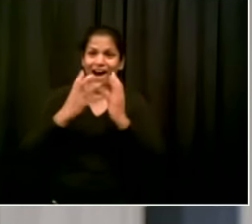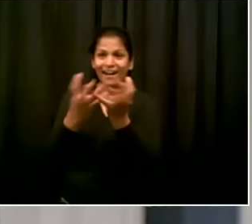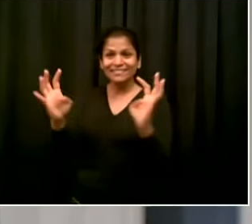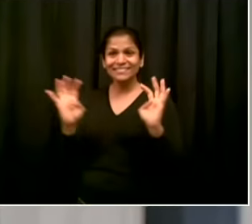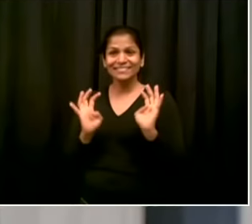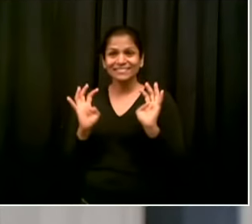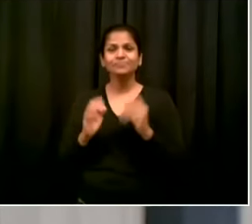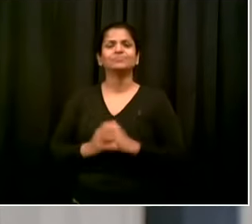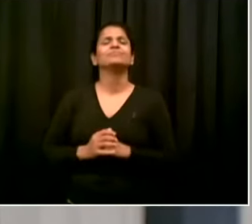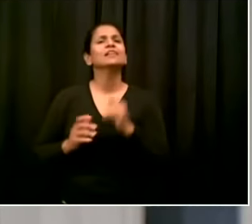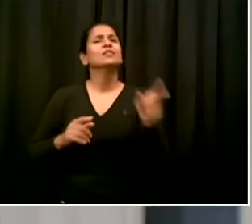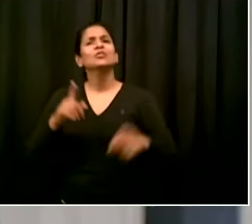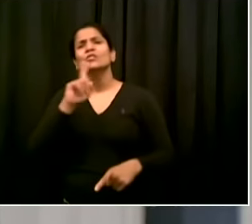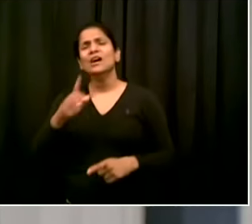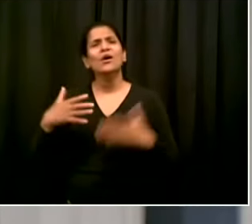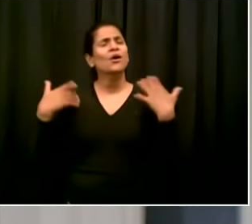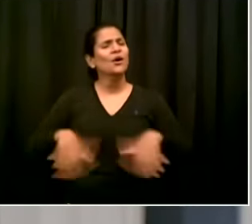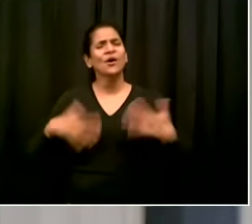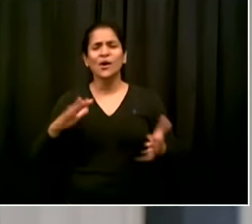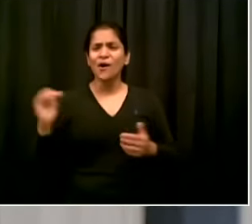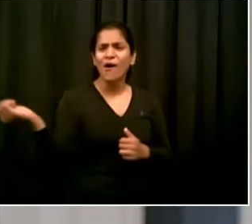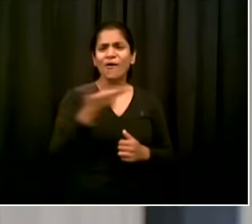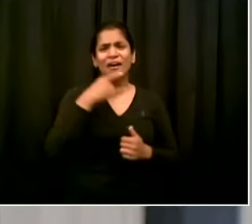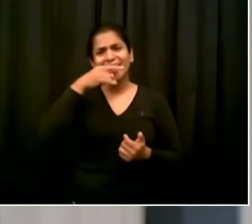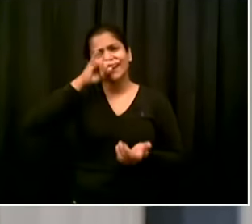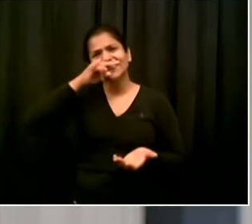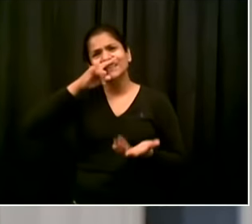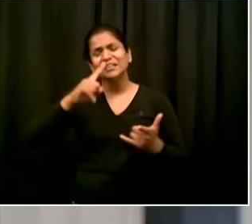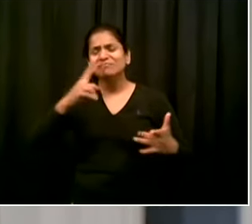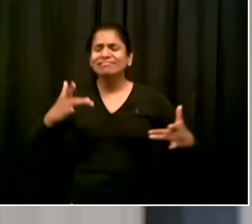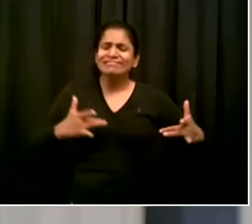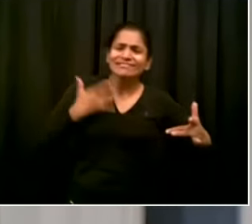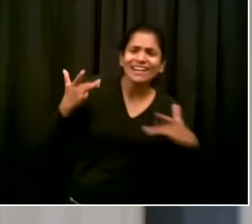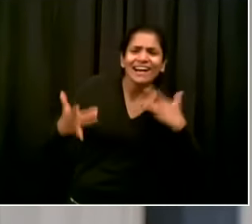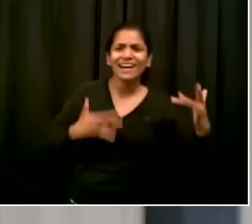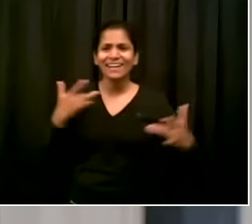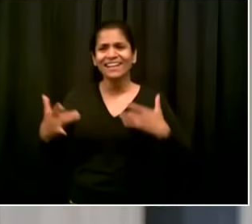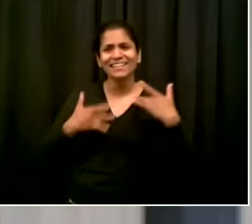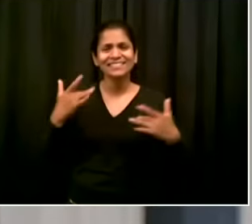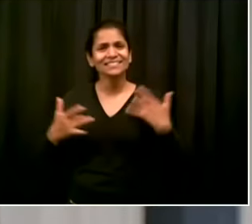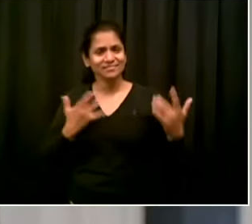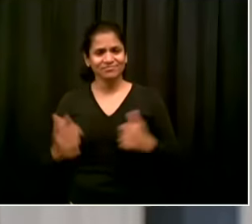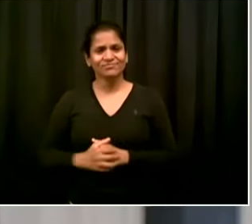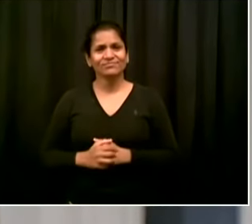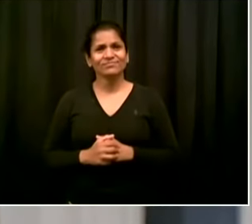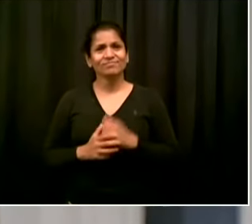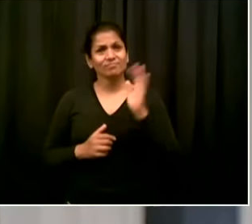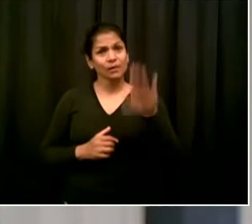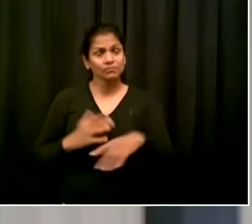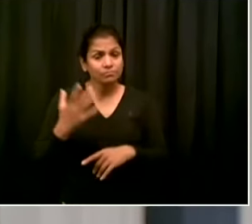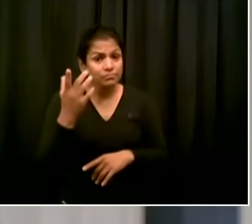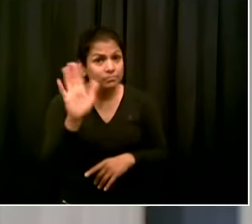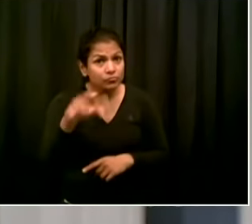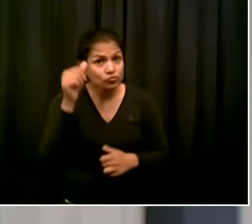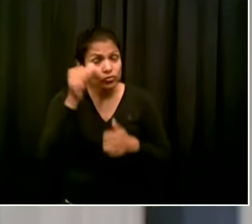IN QUEENS, I CANNOT WAIT TO EXPERIENCE THAT AGAIN THURSDAY AND I WOULD LIKE TO TAKE THIS